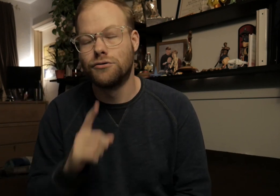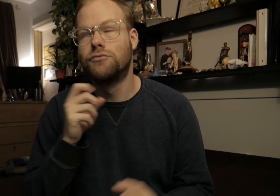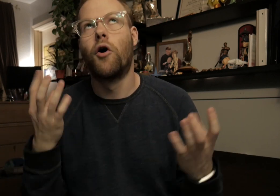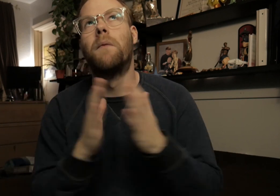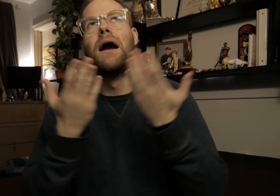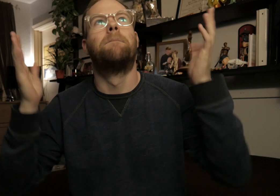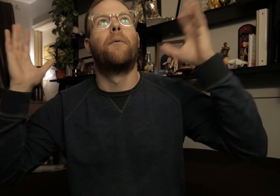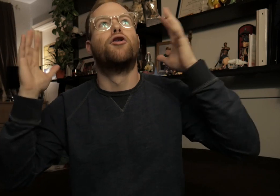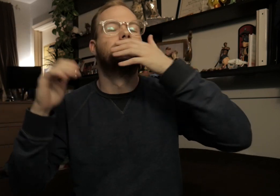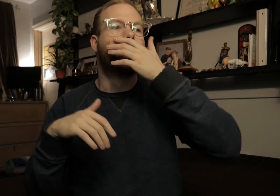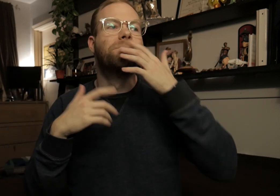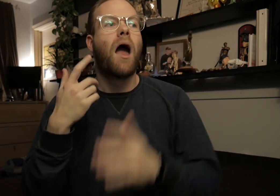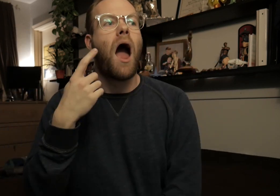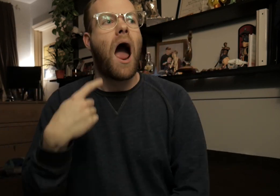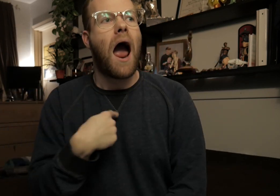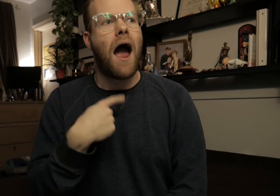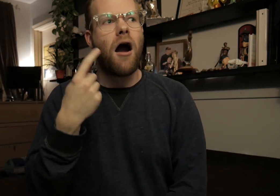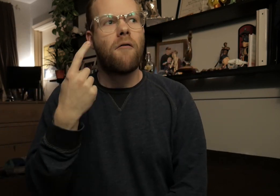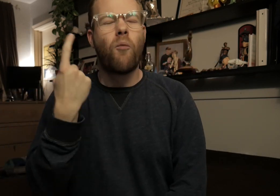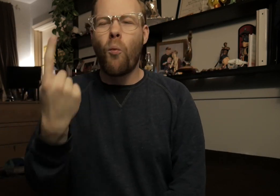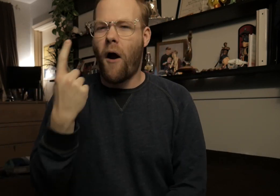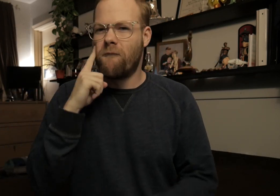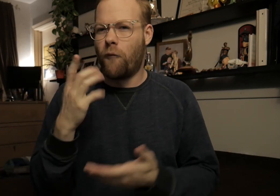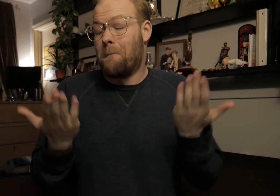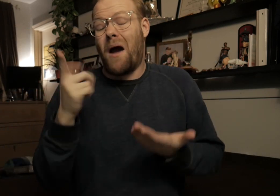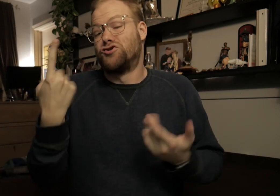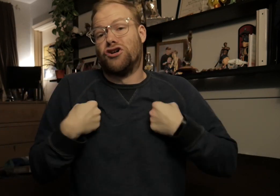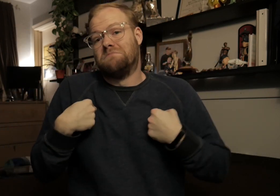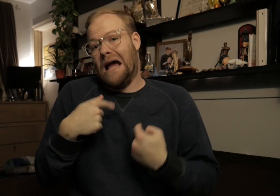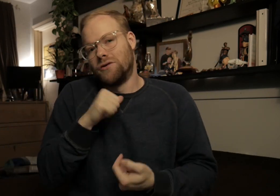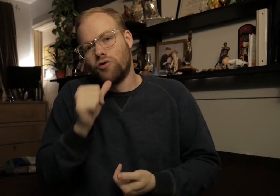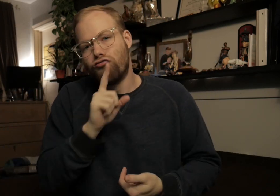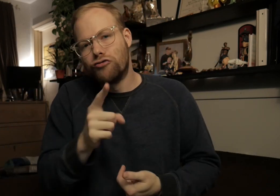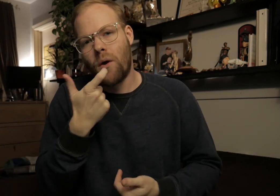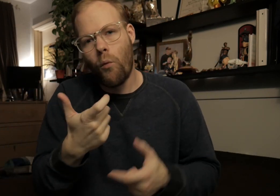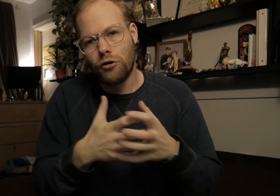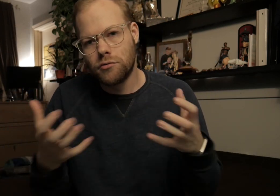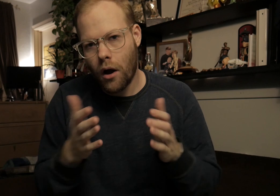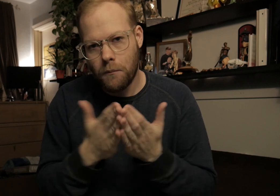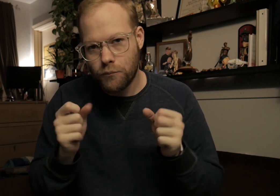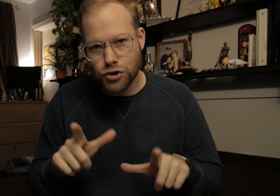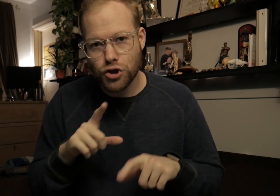So many books! I--one for--maybe it's just me, I don't really watch a lot of BookTube,